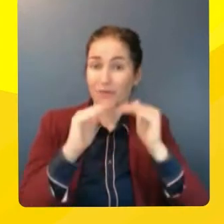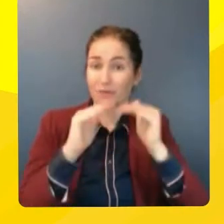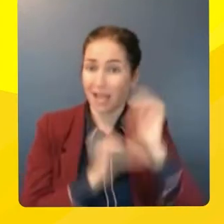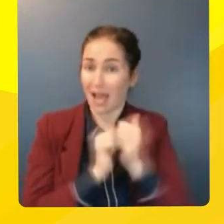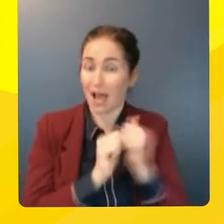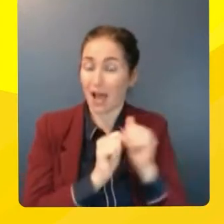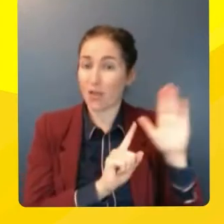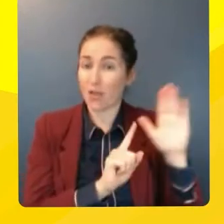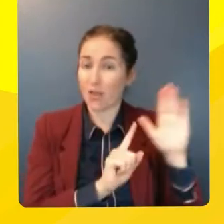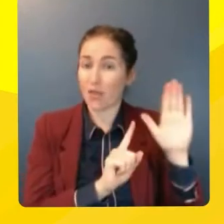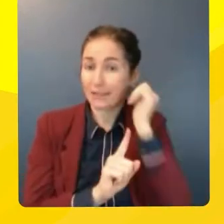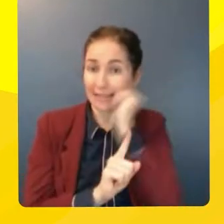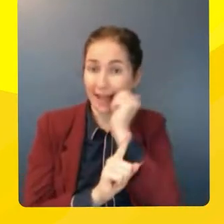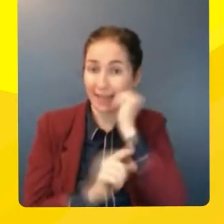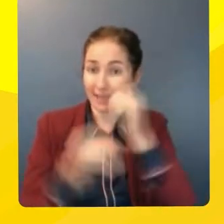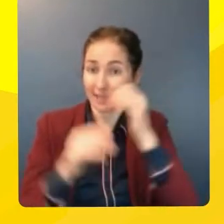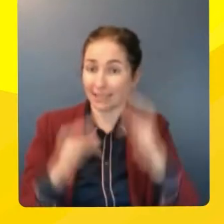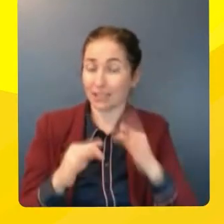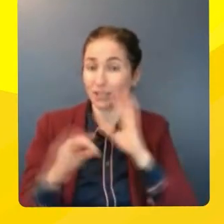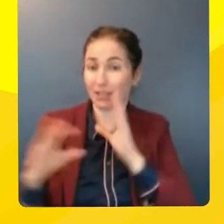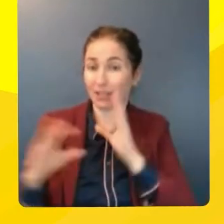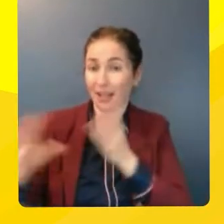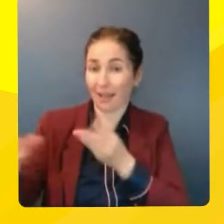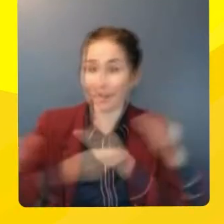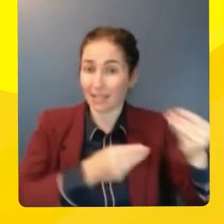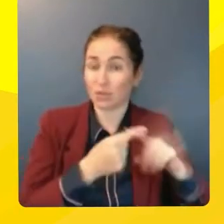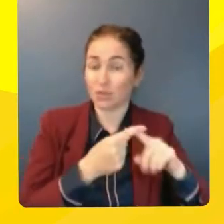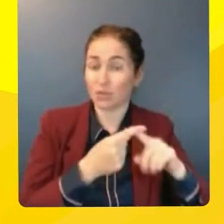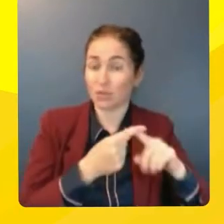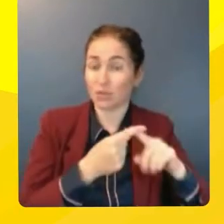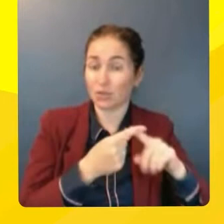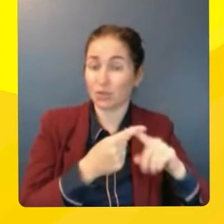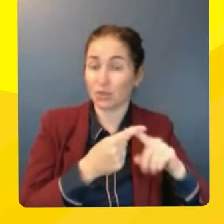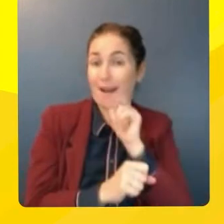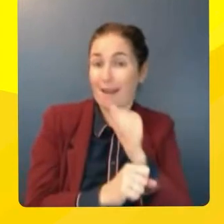decisions feed into the attainment or not of the big goal,